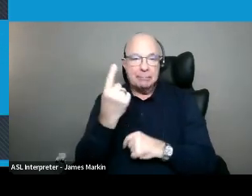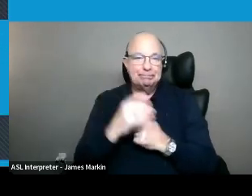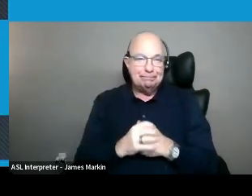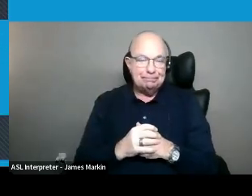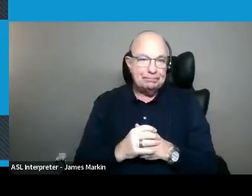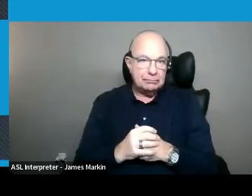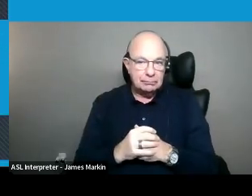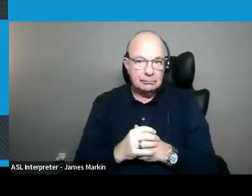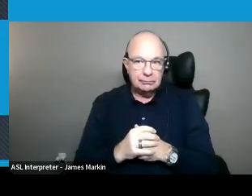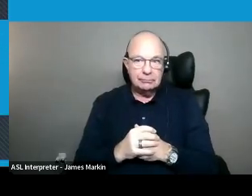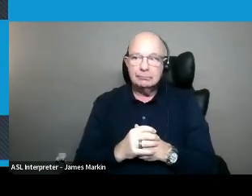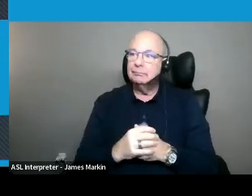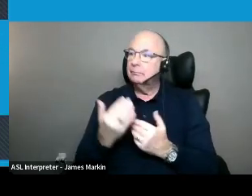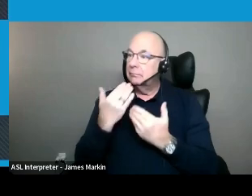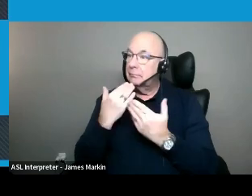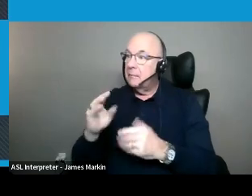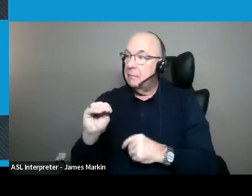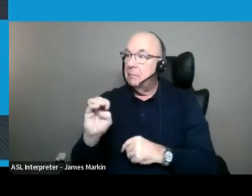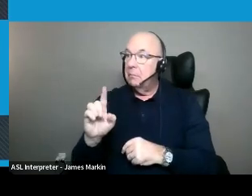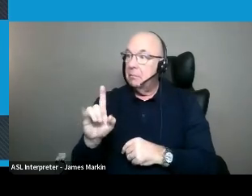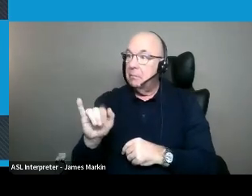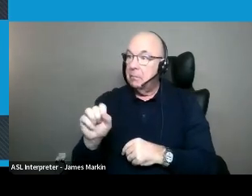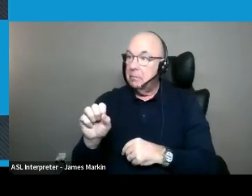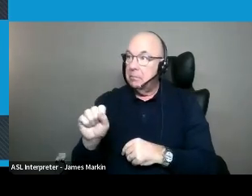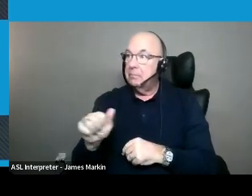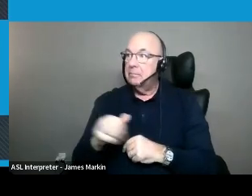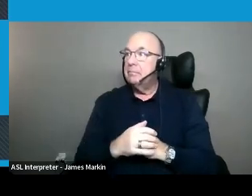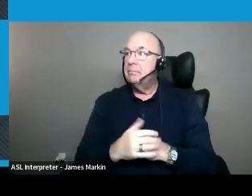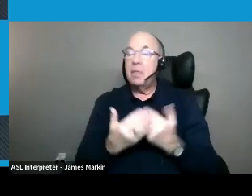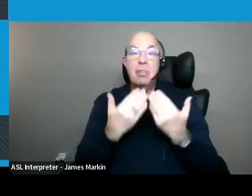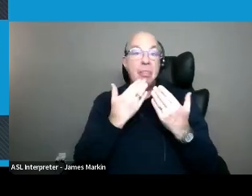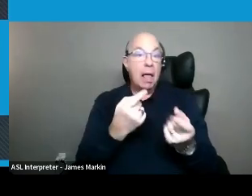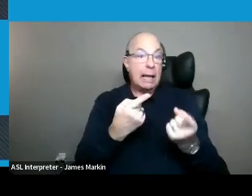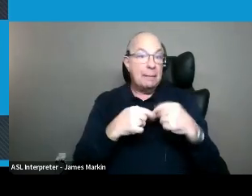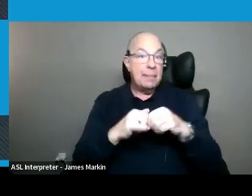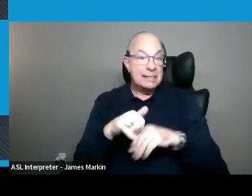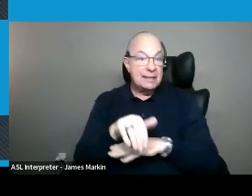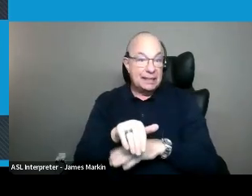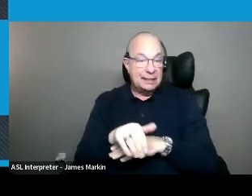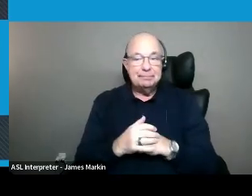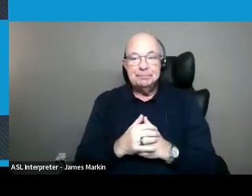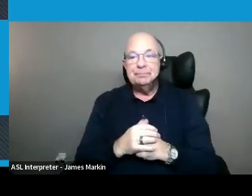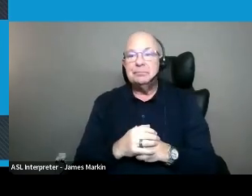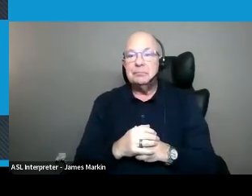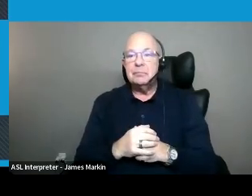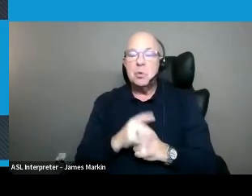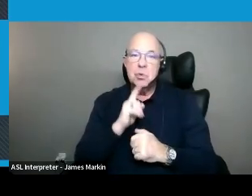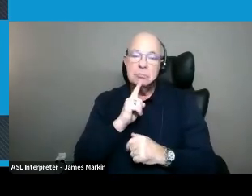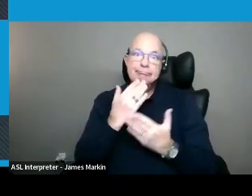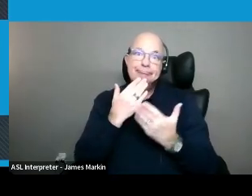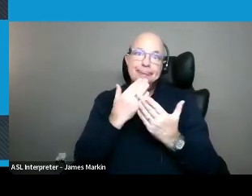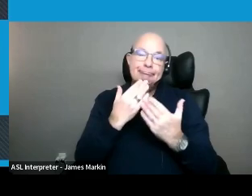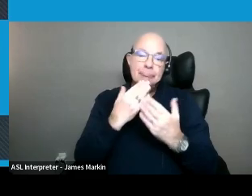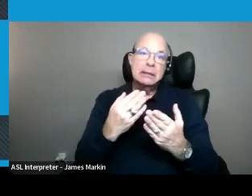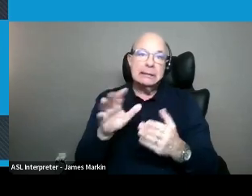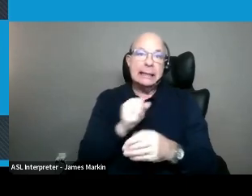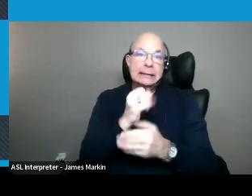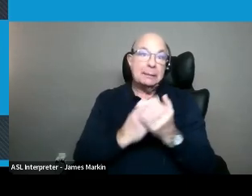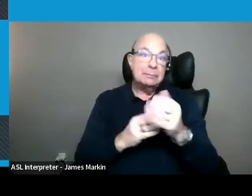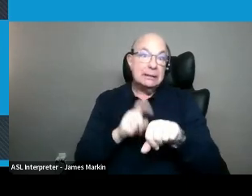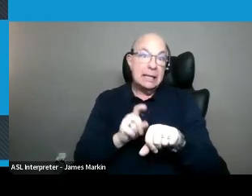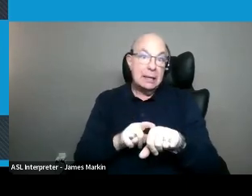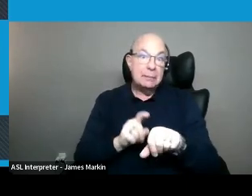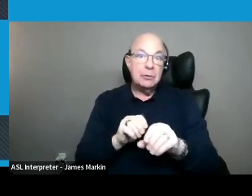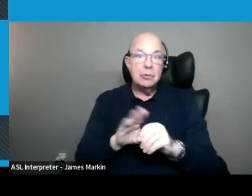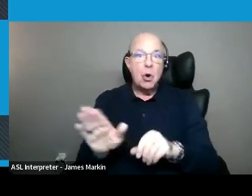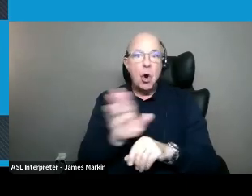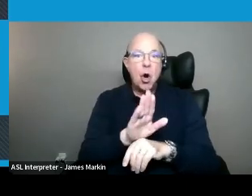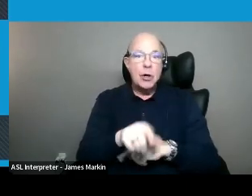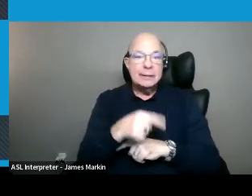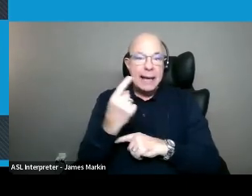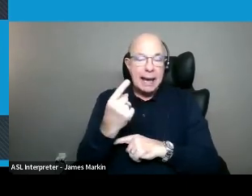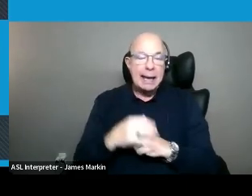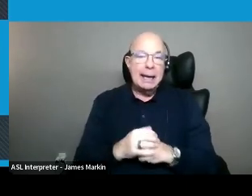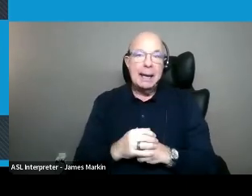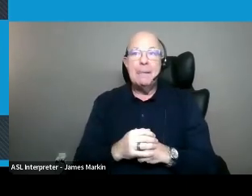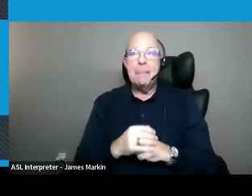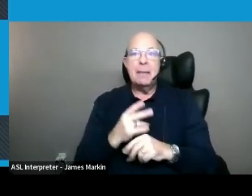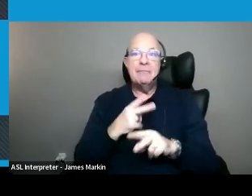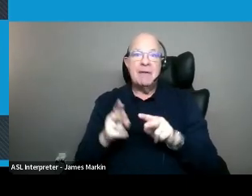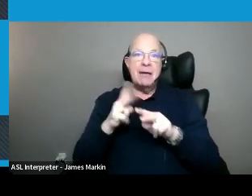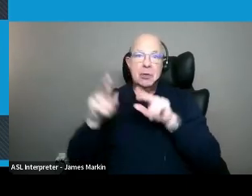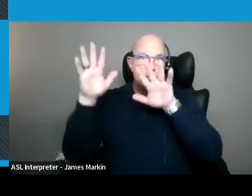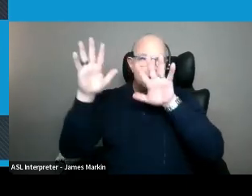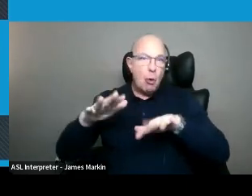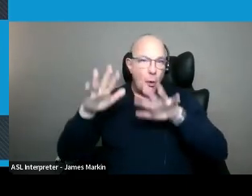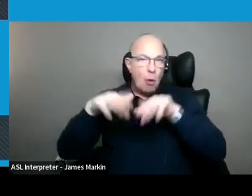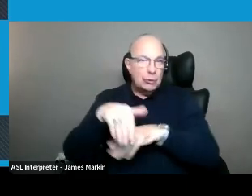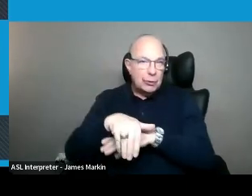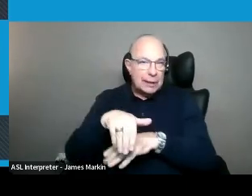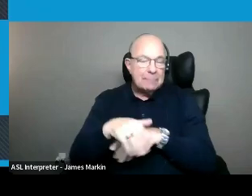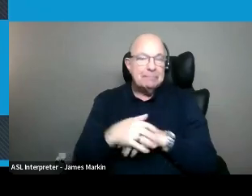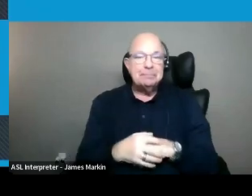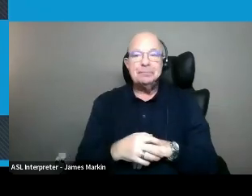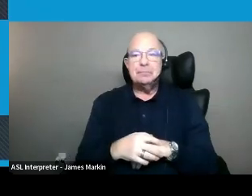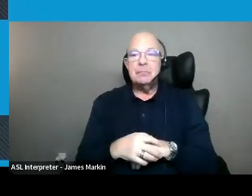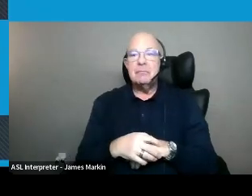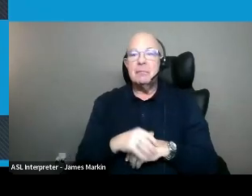Shannon Spencer (she/her): Thank you so much, Melissa. So, thank you everyone for coming out this evening. We are really grateful that you're able to take time out of your day, out of this very snowy evening, to be part of this